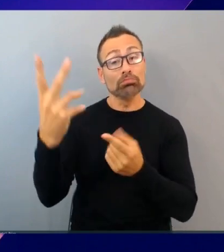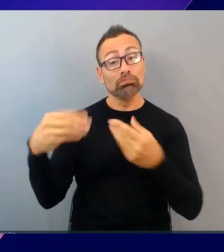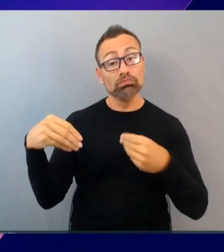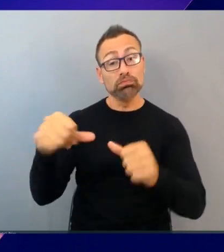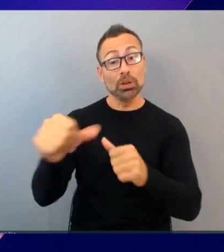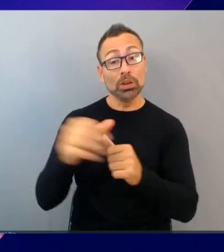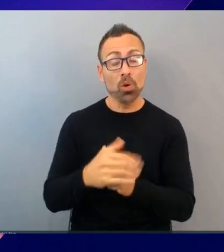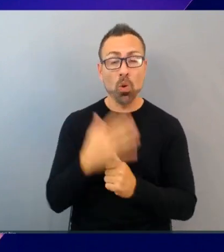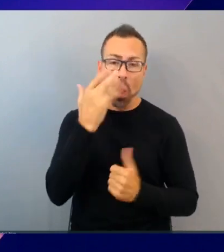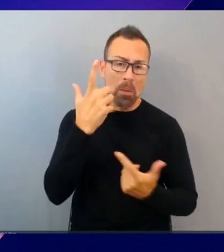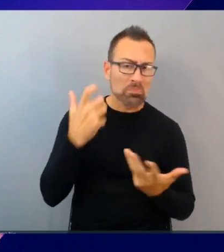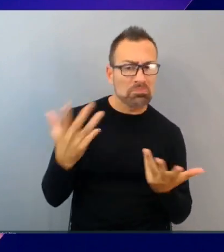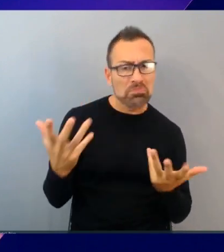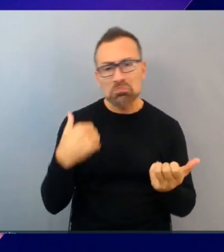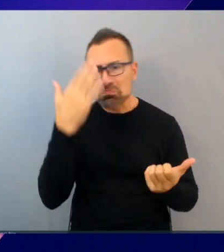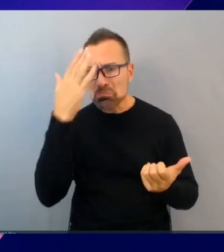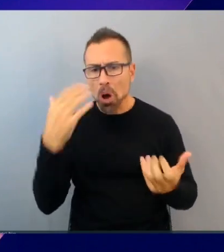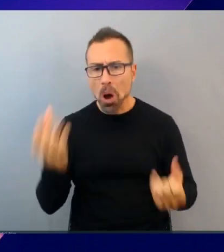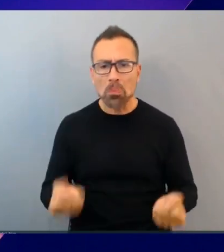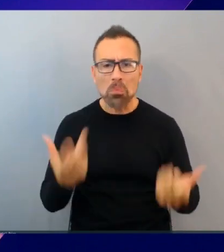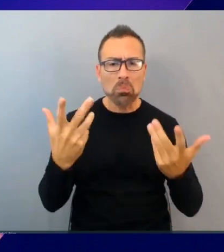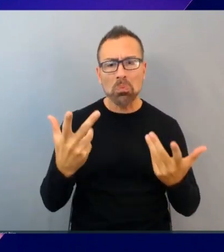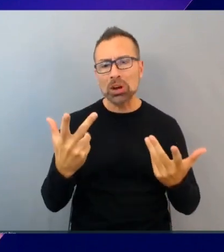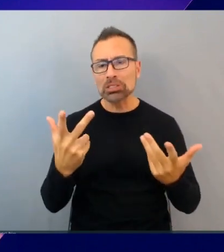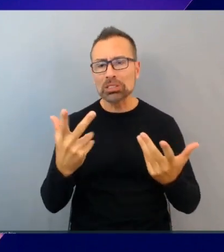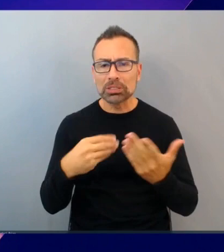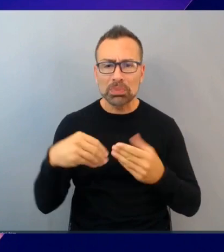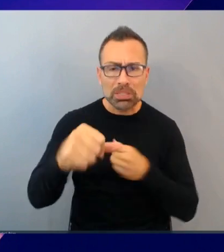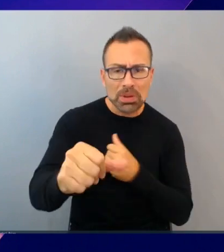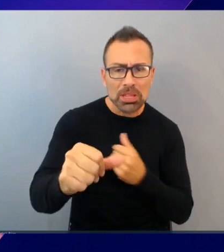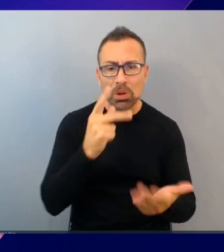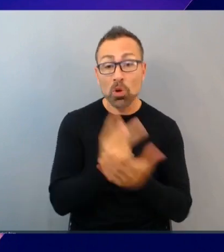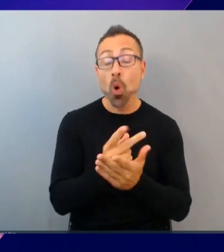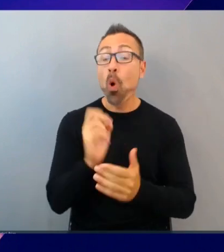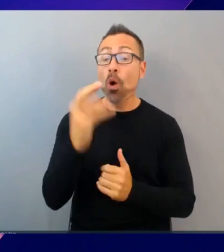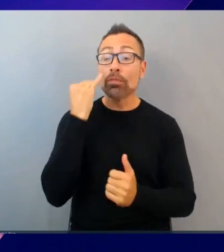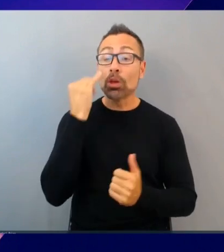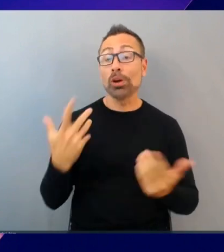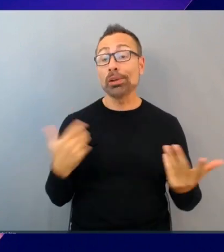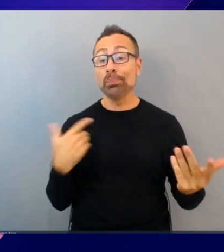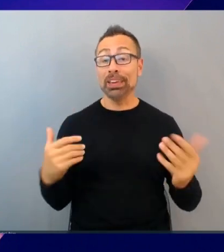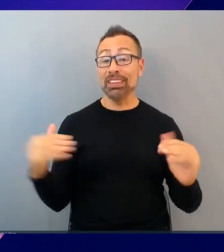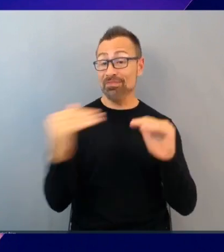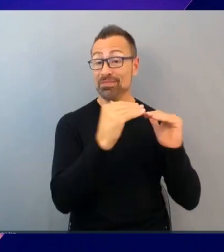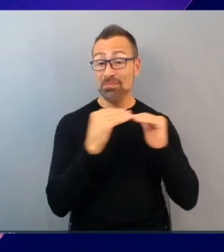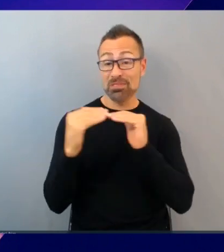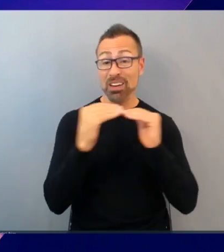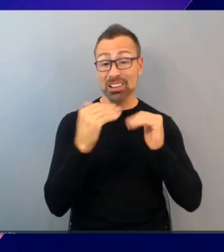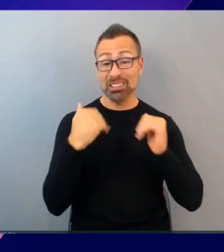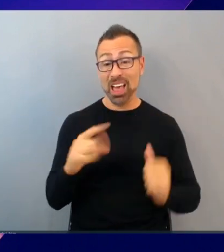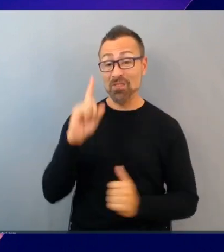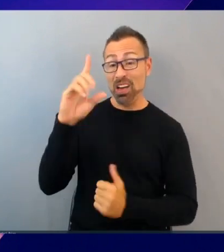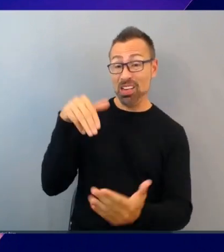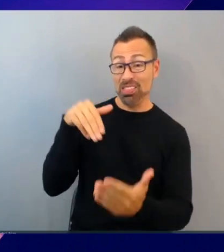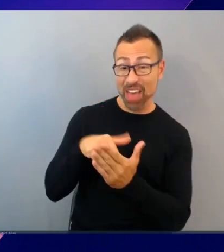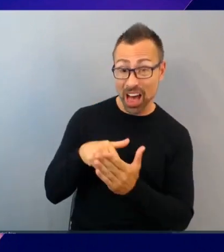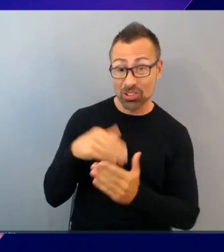maybe that's because they wanted to be really democratic. So when you have a thousand users, you wanna make sure everyone only gets, say, $30 worth of training- [Dani] Interesting.